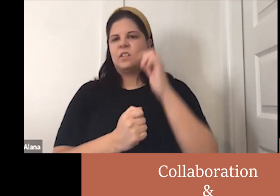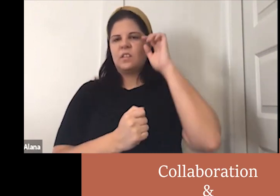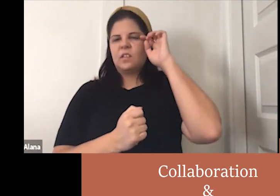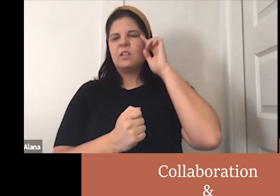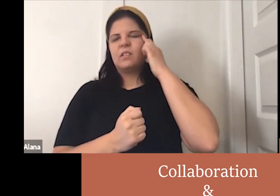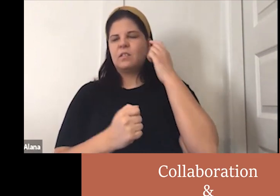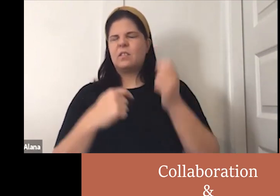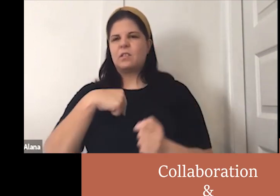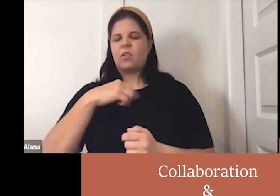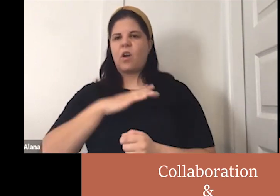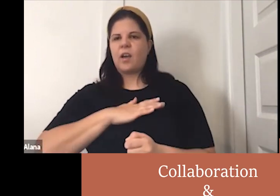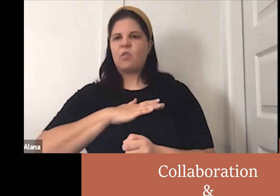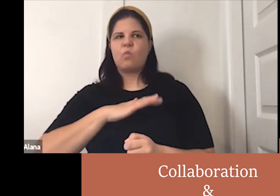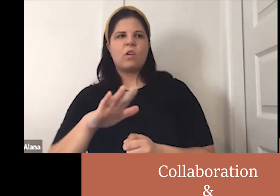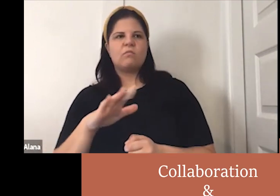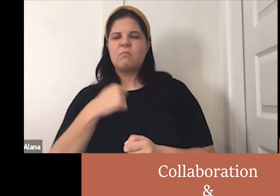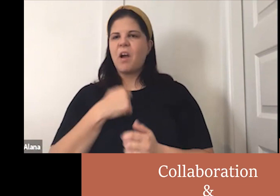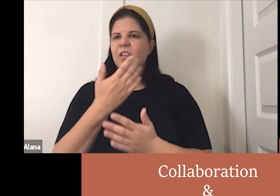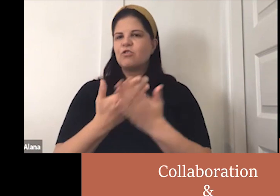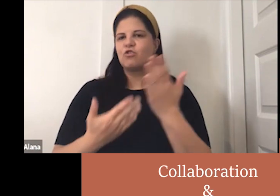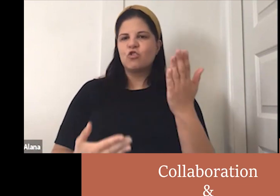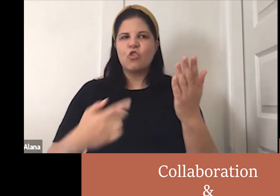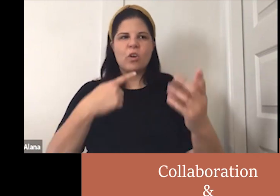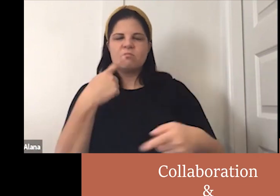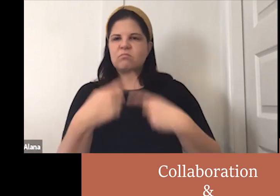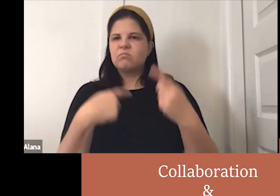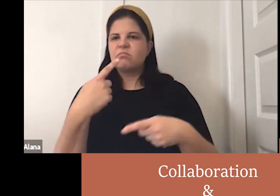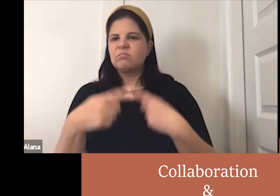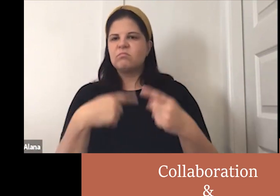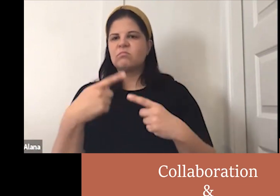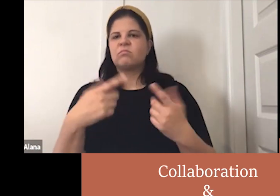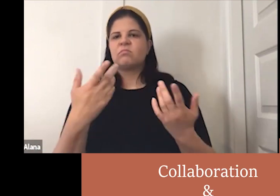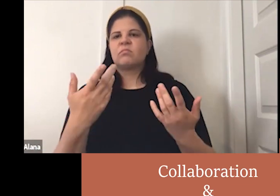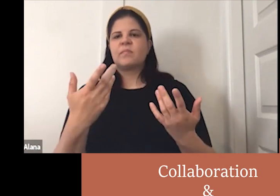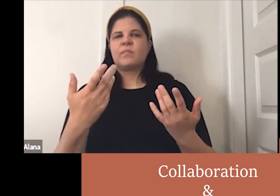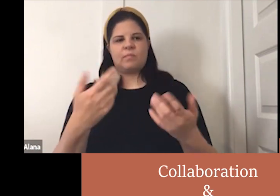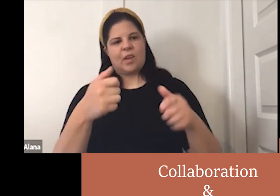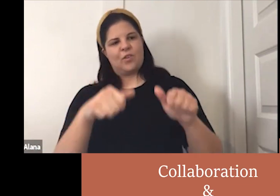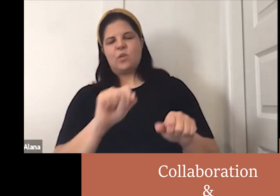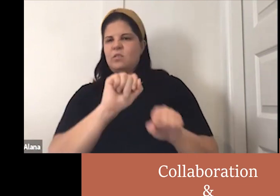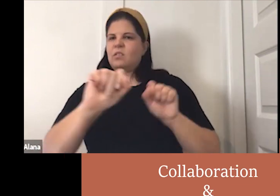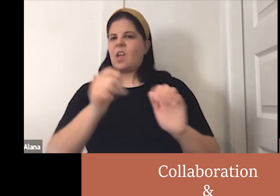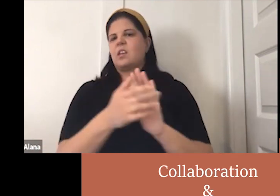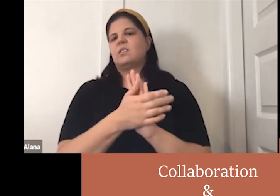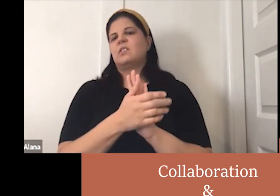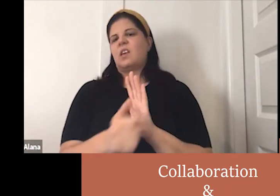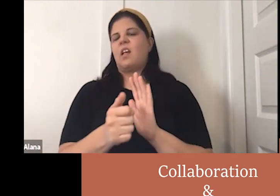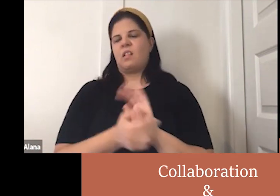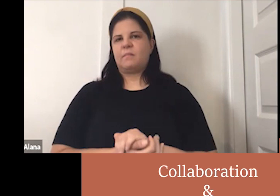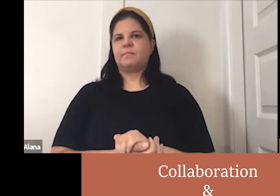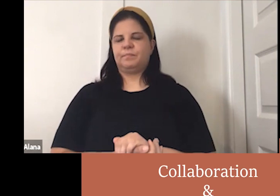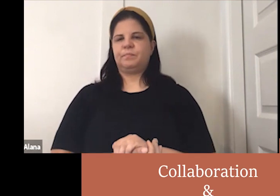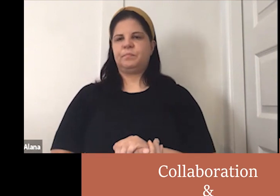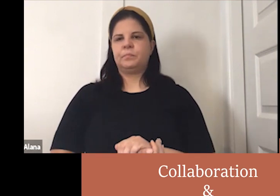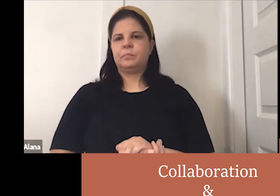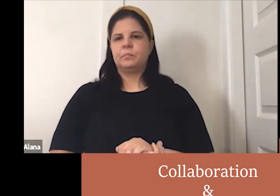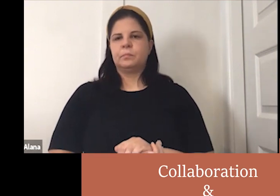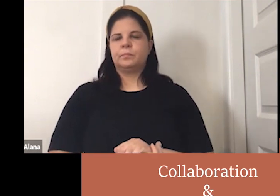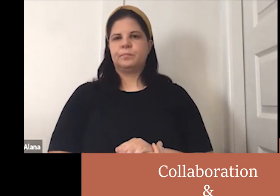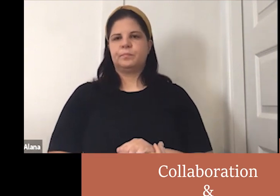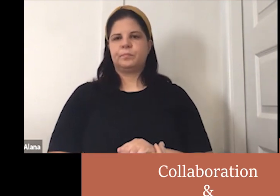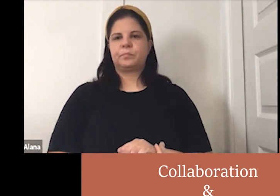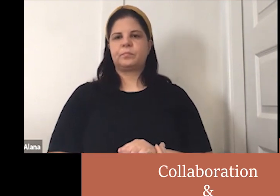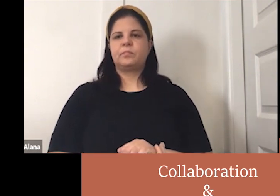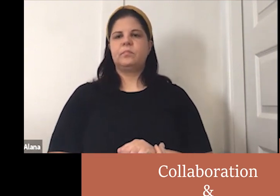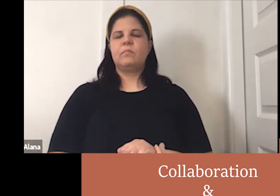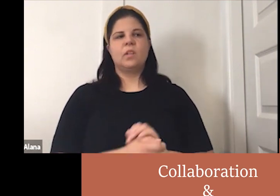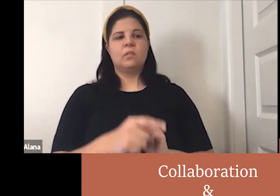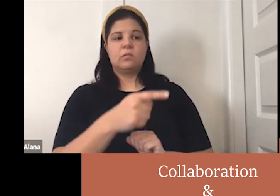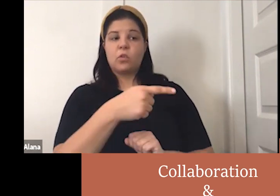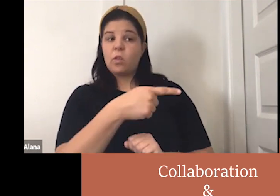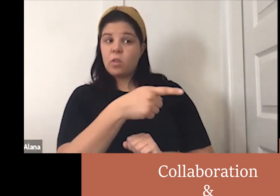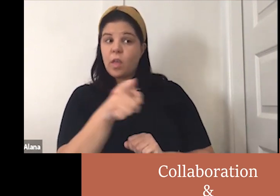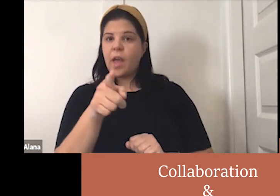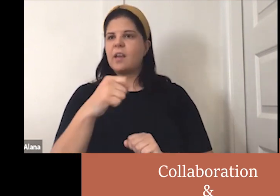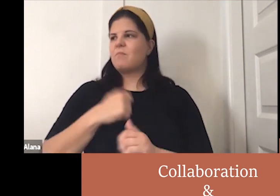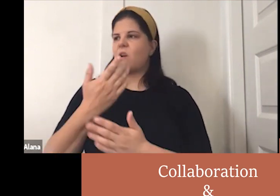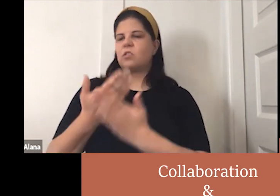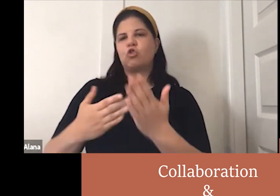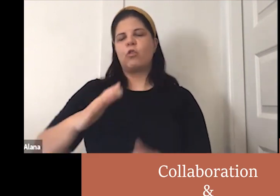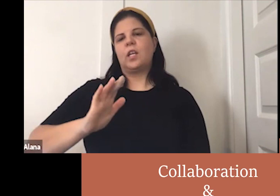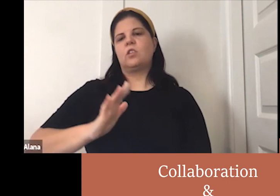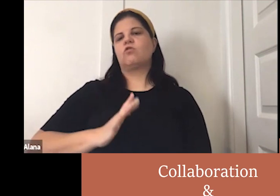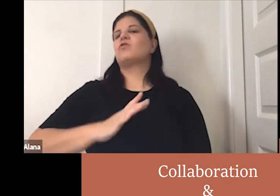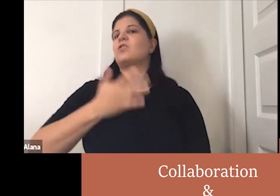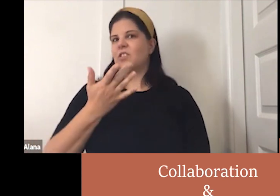to tell my story through these skill sets and they were interested in my story and my